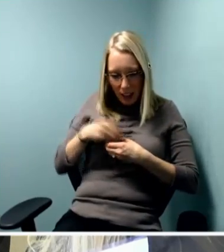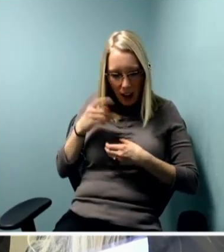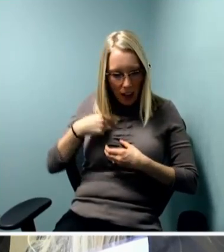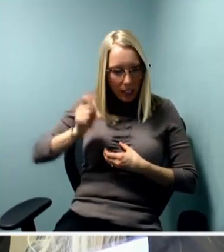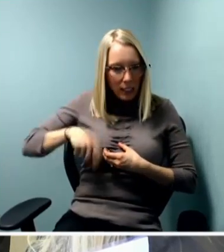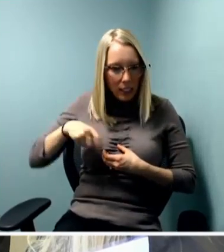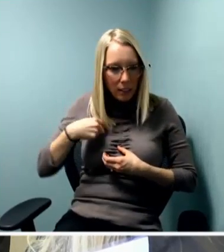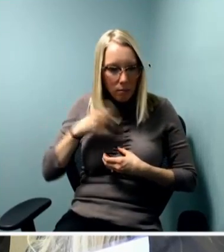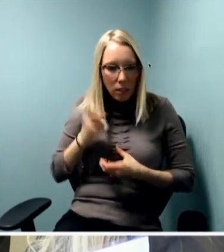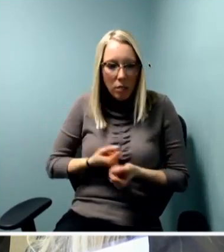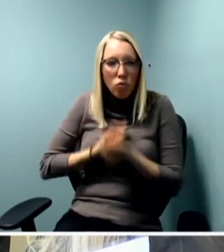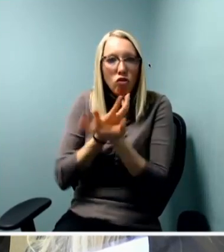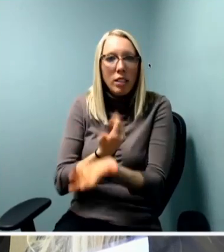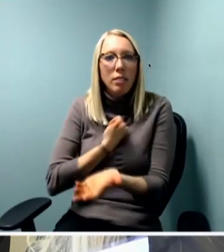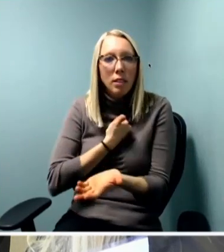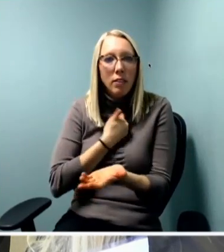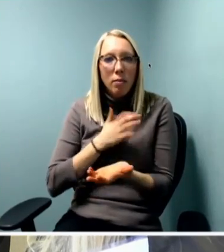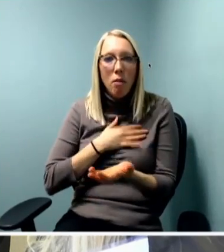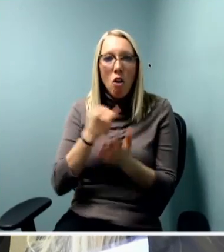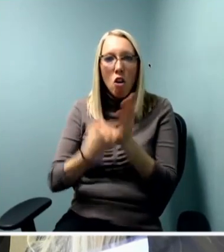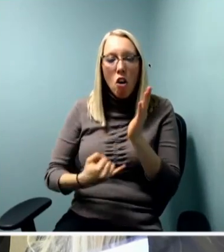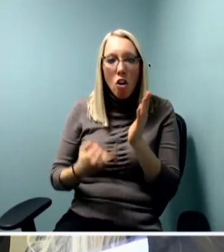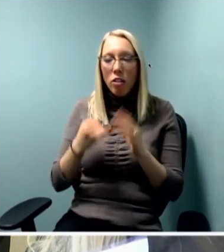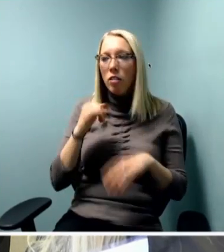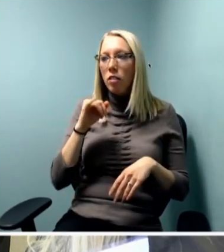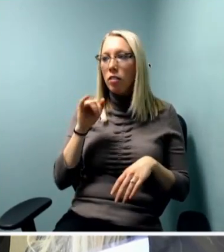And I think the way that I learned it in the 80s, in the 70s,